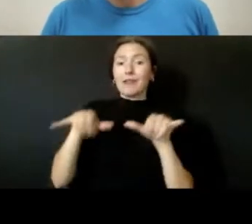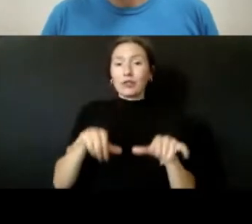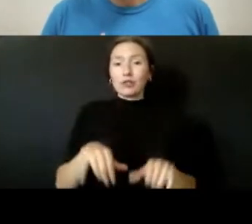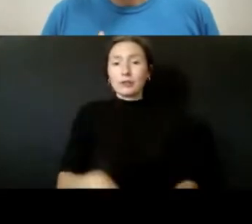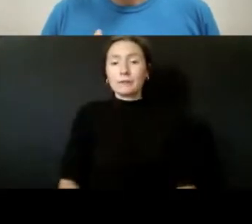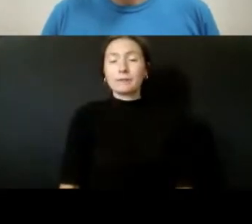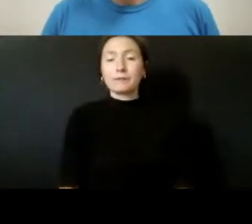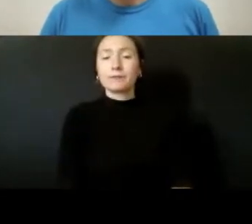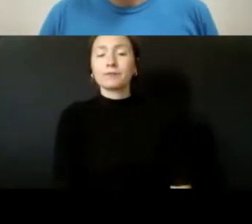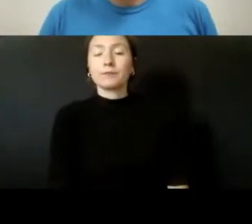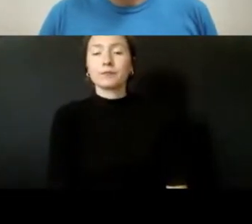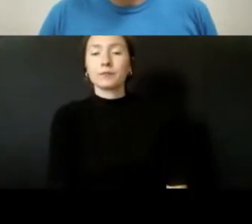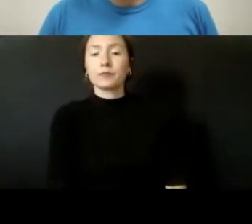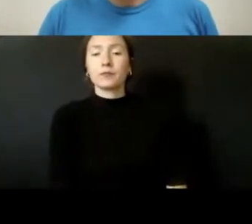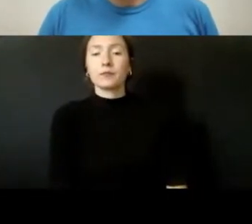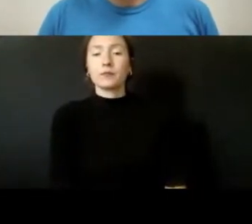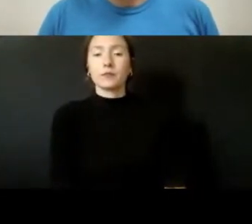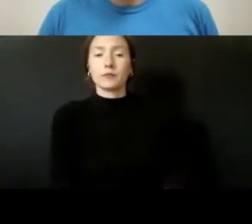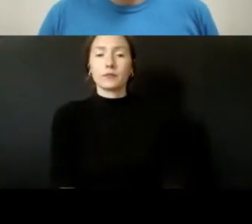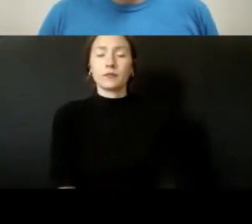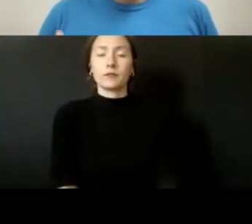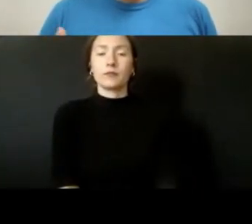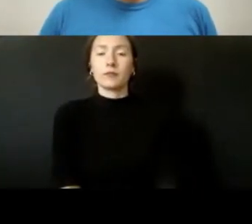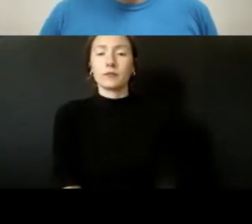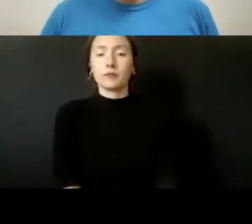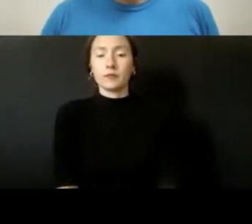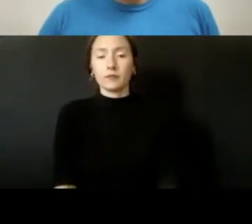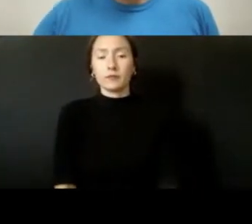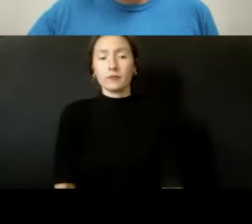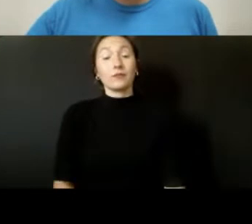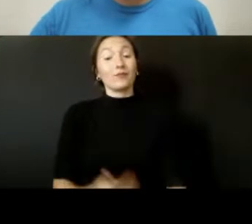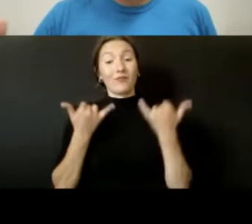redefining those uh there'll be a blog post about it when we're finished in our process of going